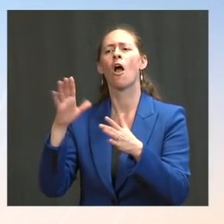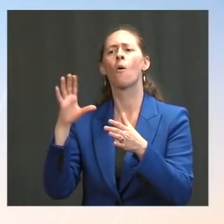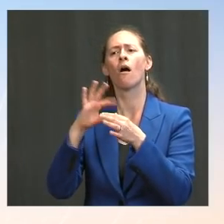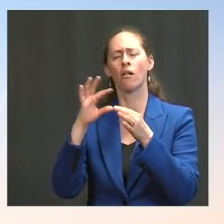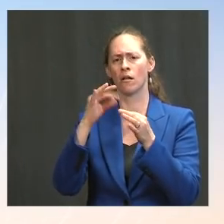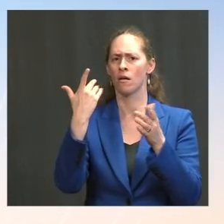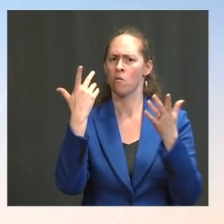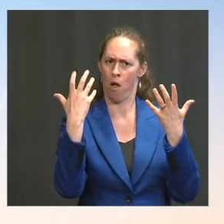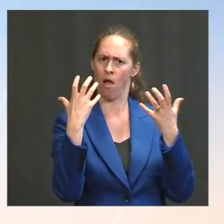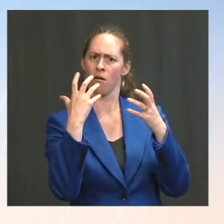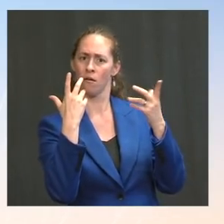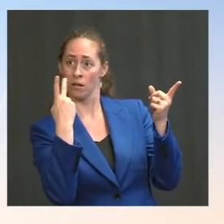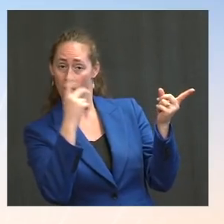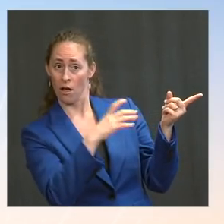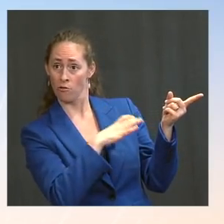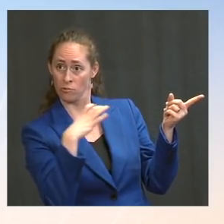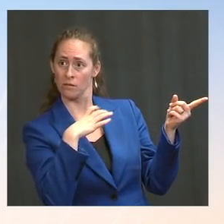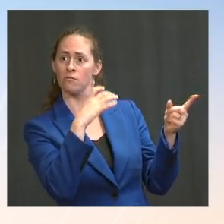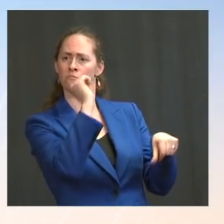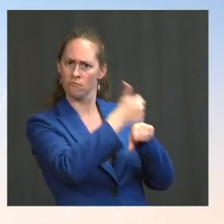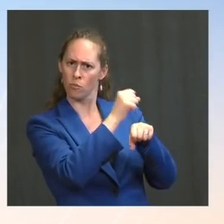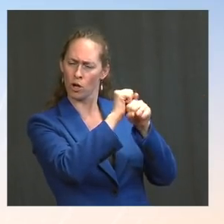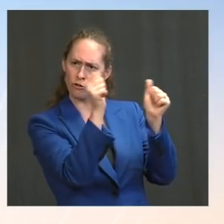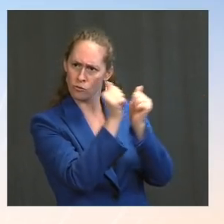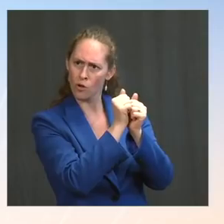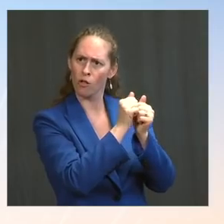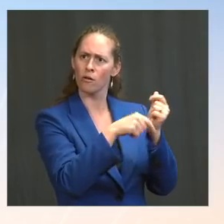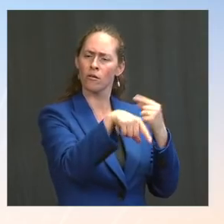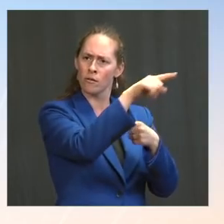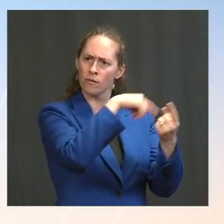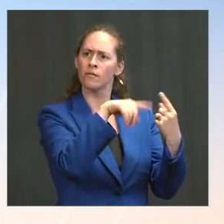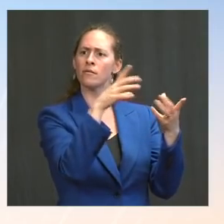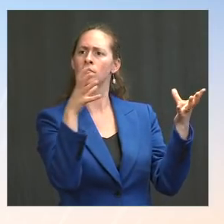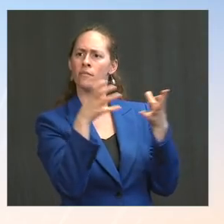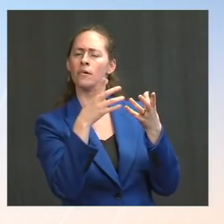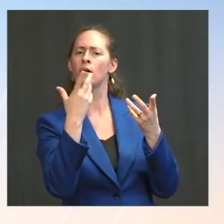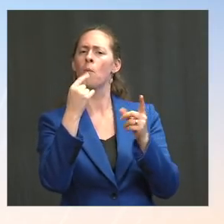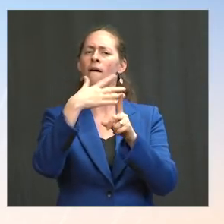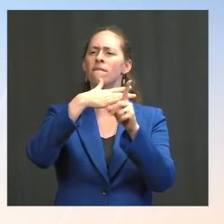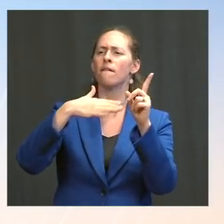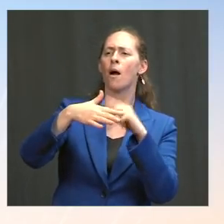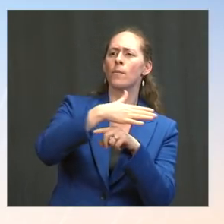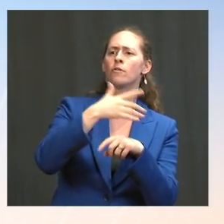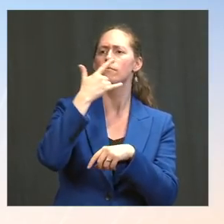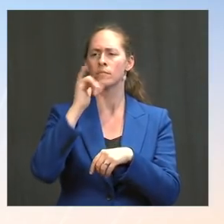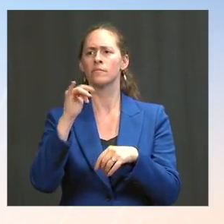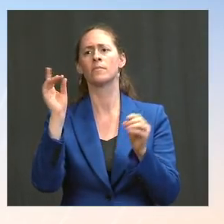and to mot- -- promote a work environment that is free from sexual assault and harassment for every one of our brave service members.